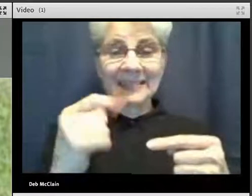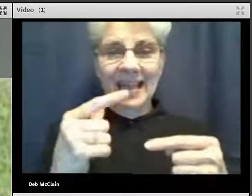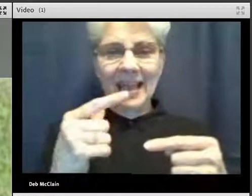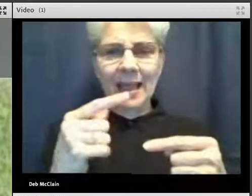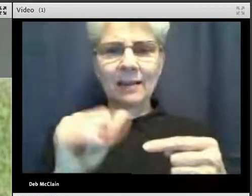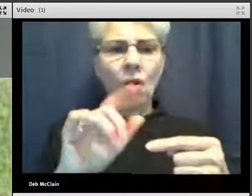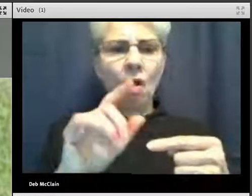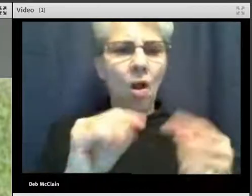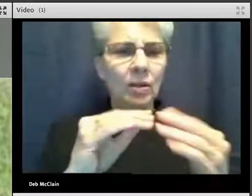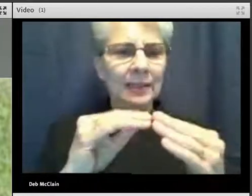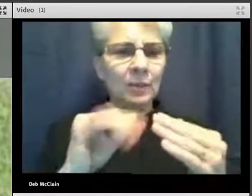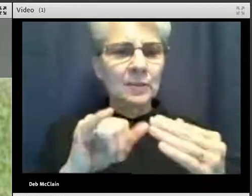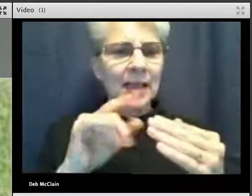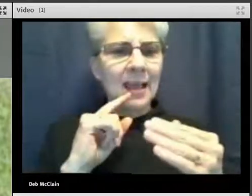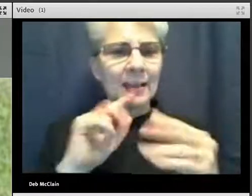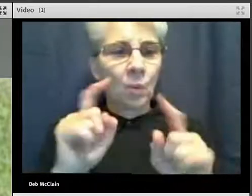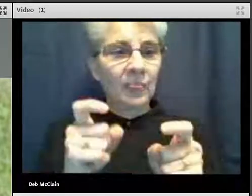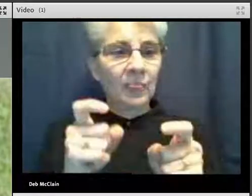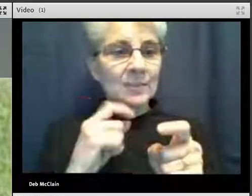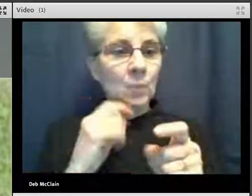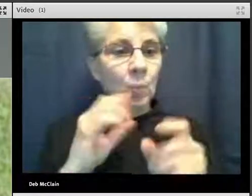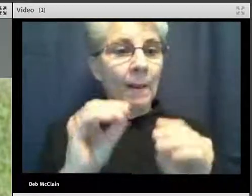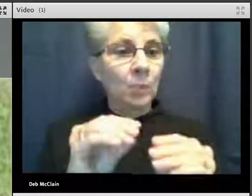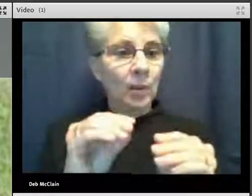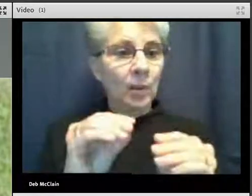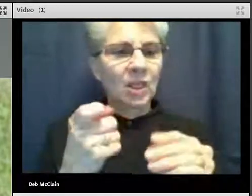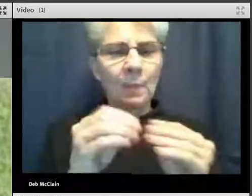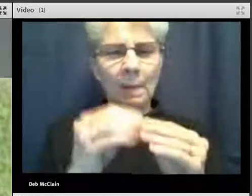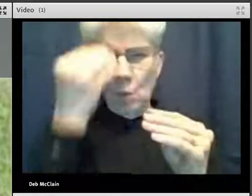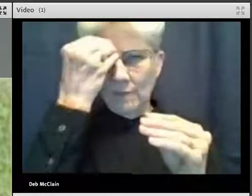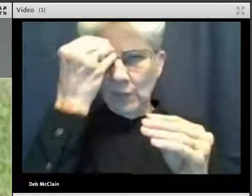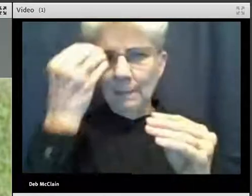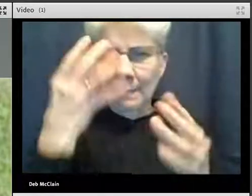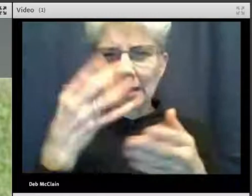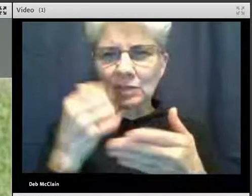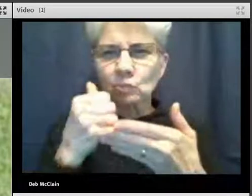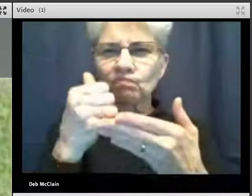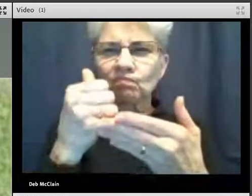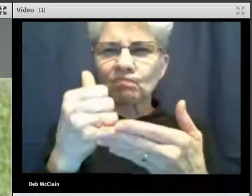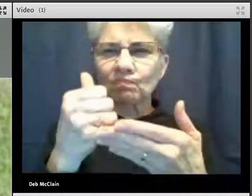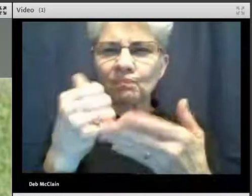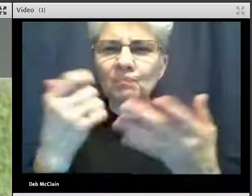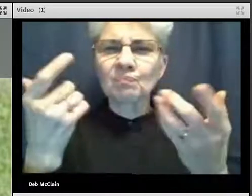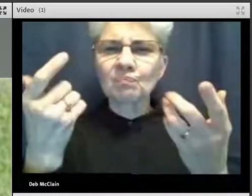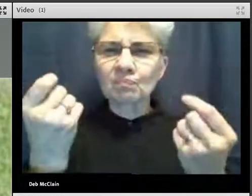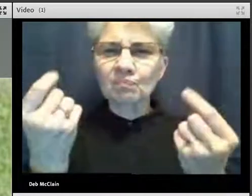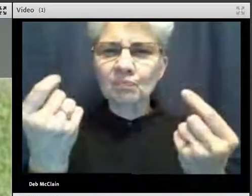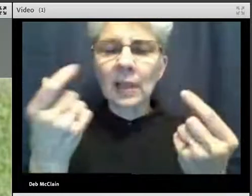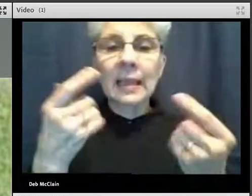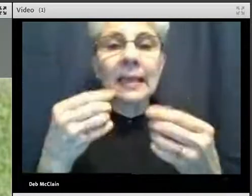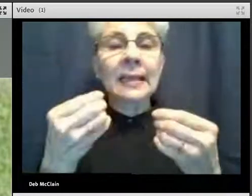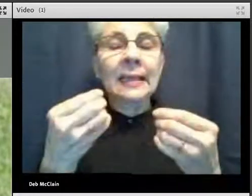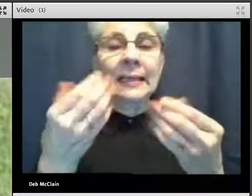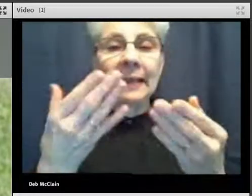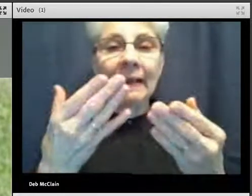and in parentheses, we put in a little more information, and what that does is give computers